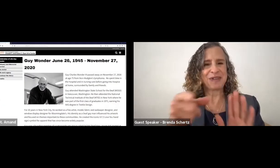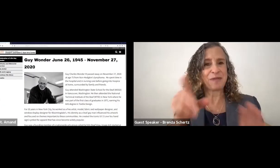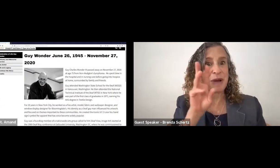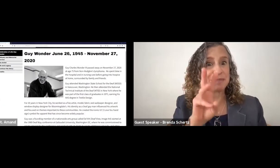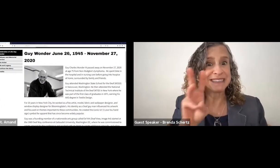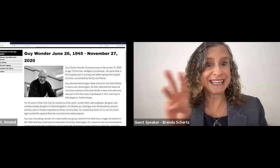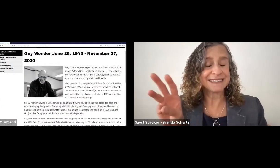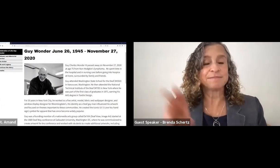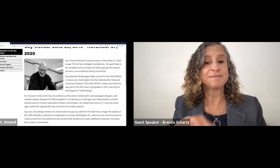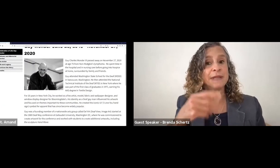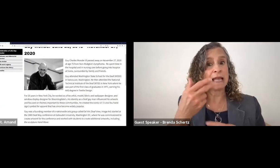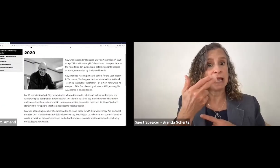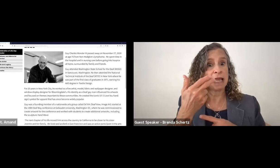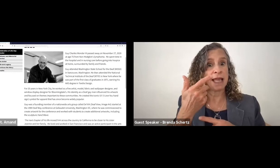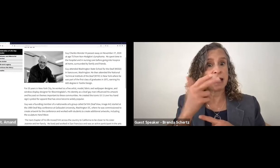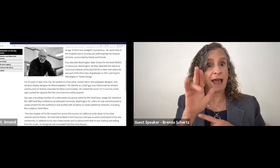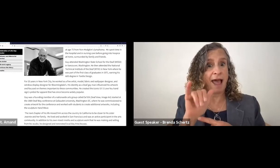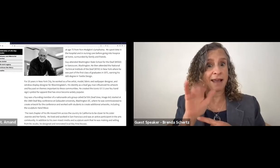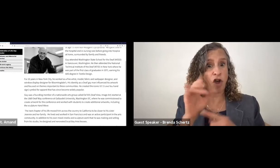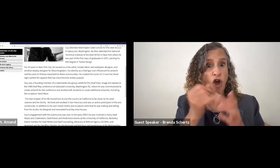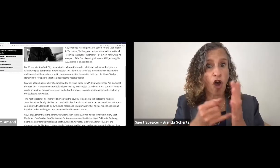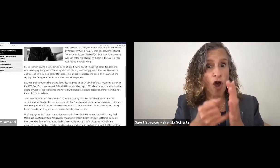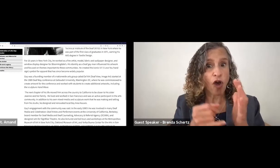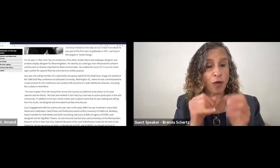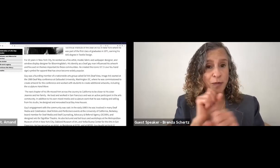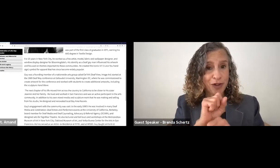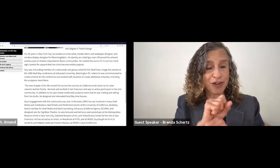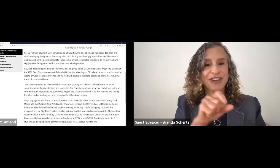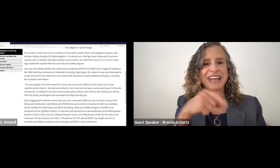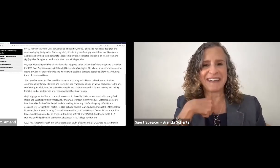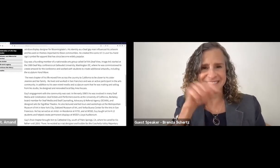So we've shown you a lot of the artwork,